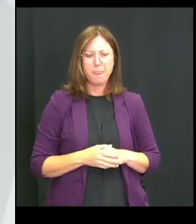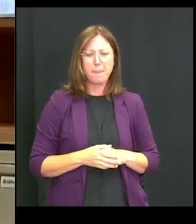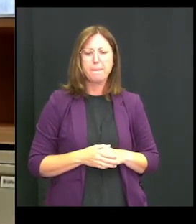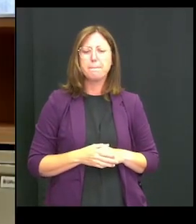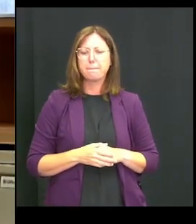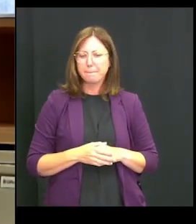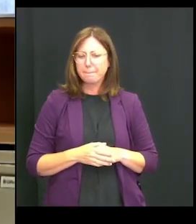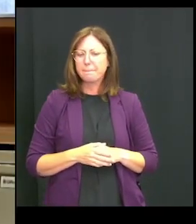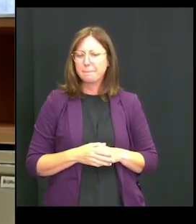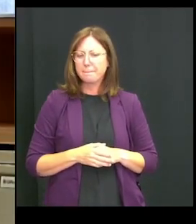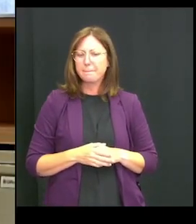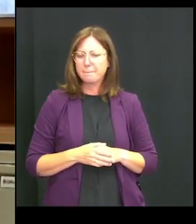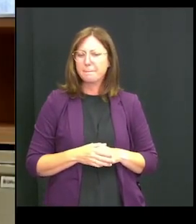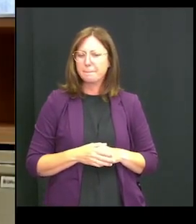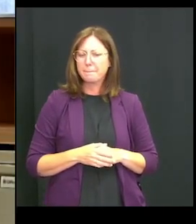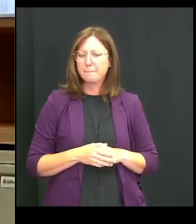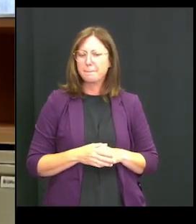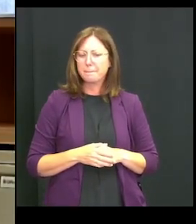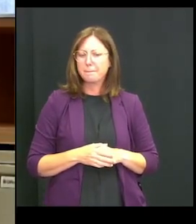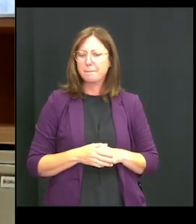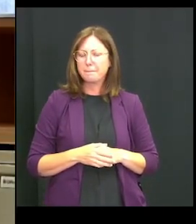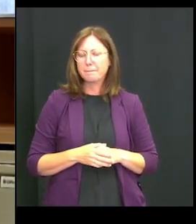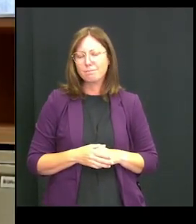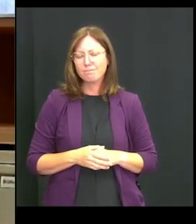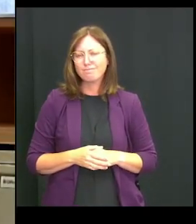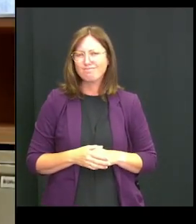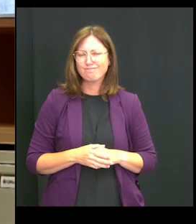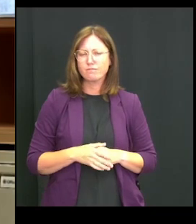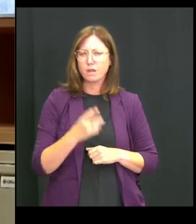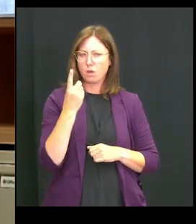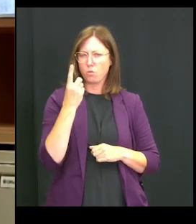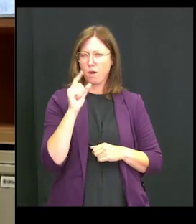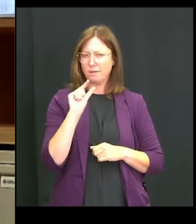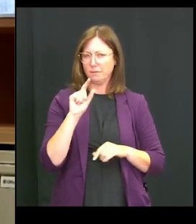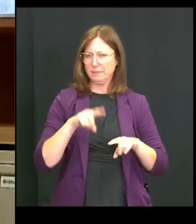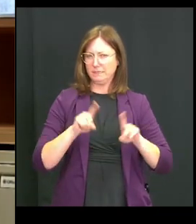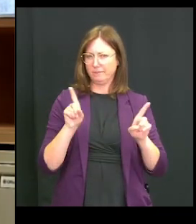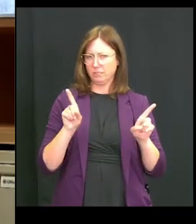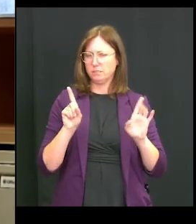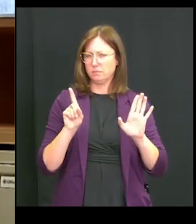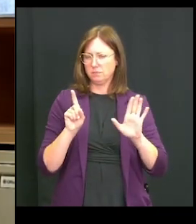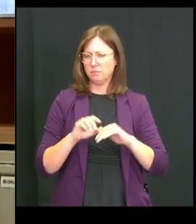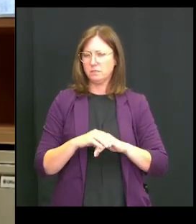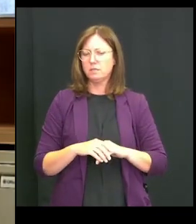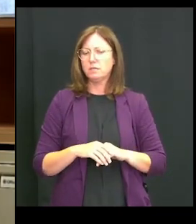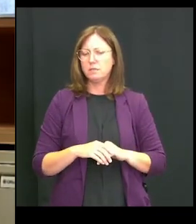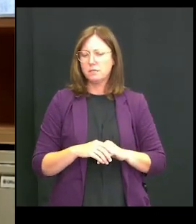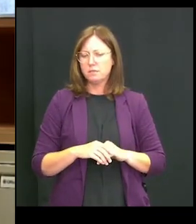And so if there's one little bit of a difference in the findings is that there does tend to be